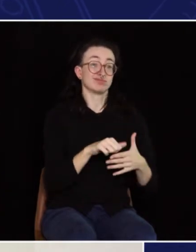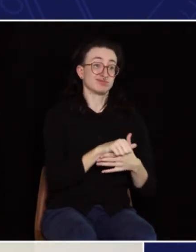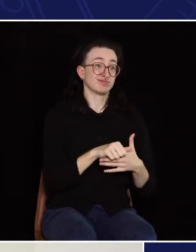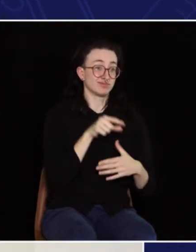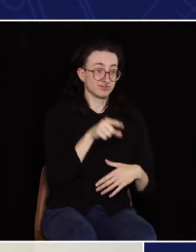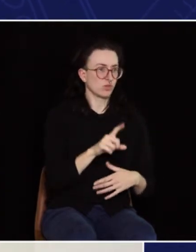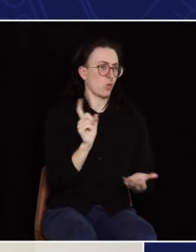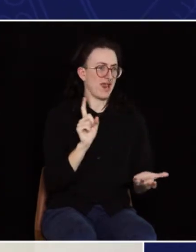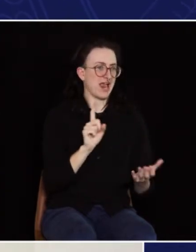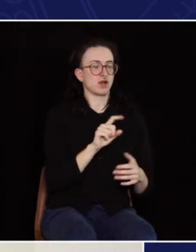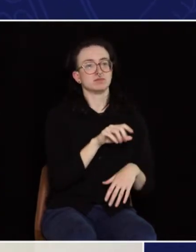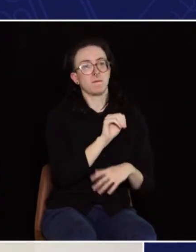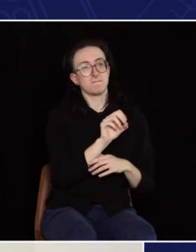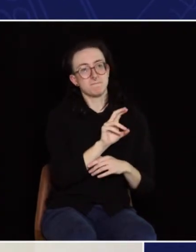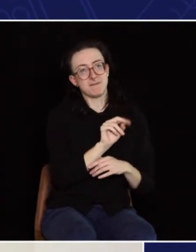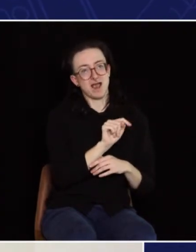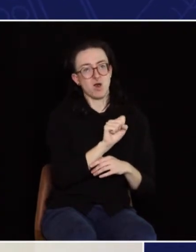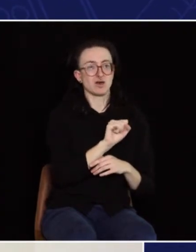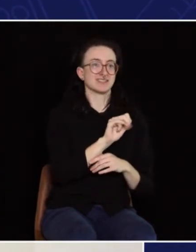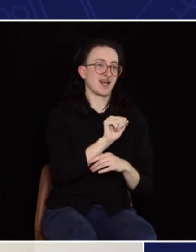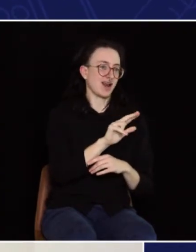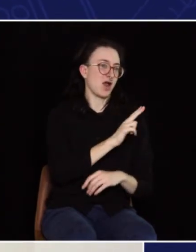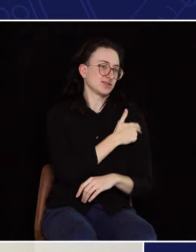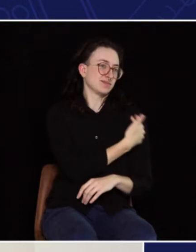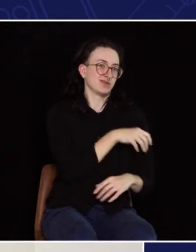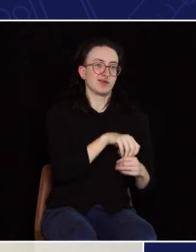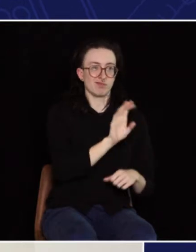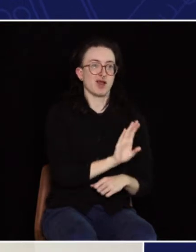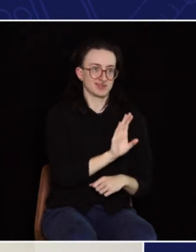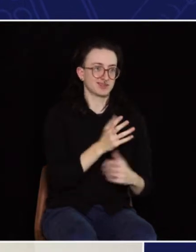at Mount Sinai, a hospital in Boston.